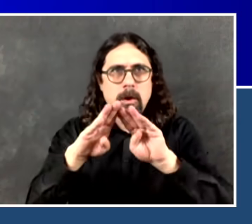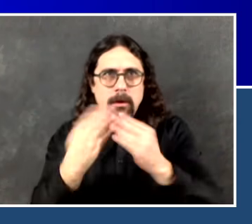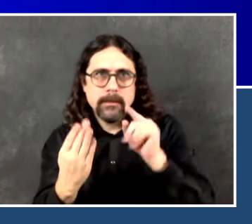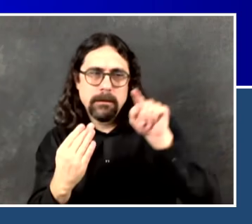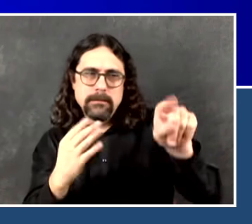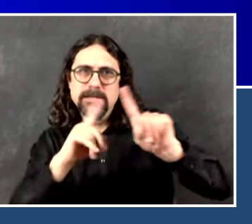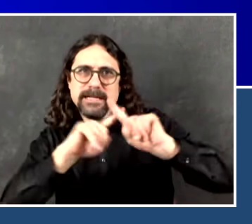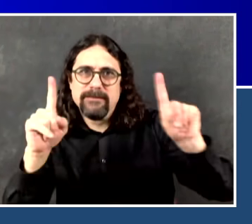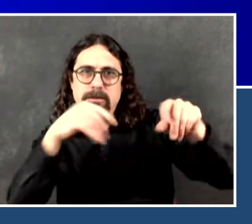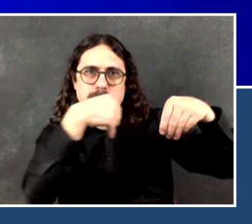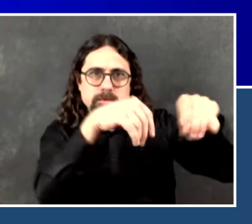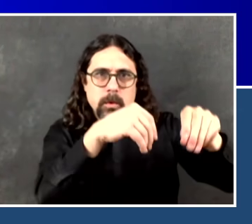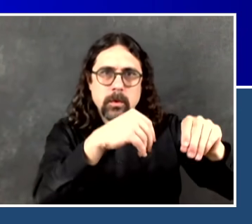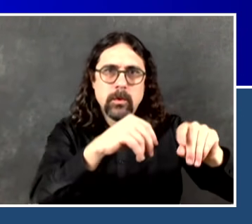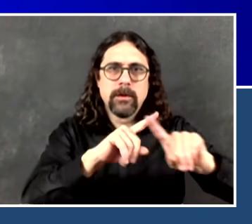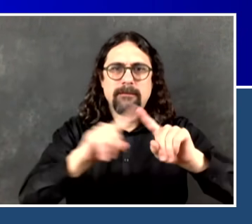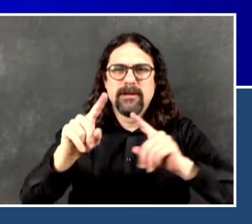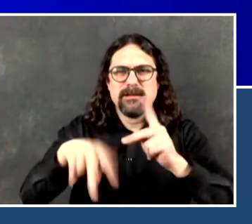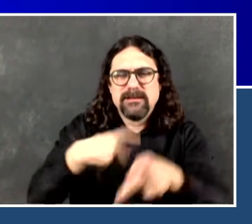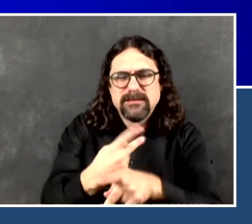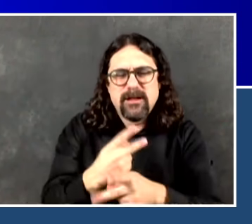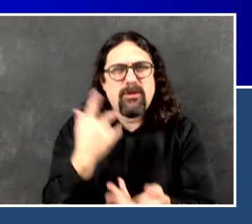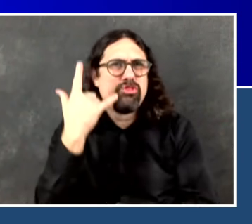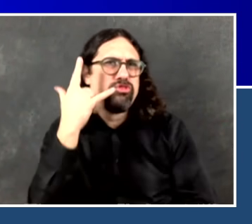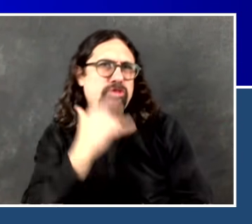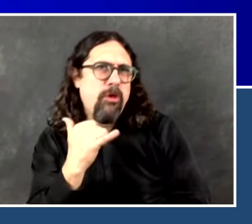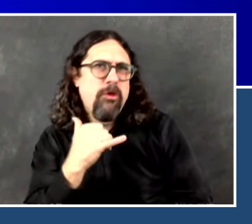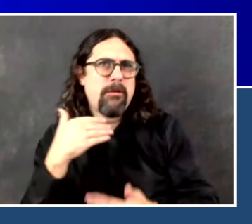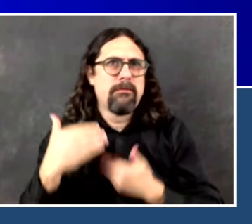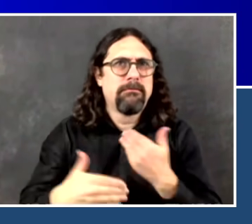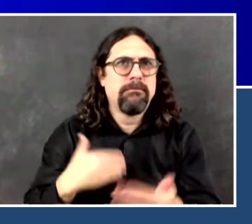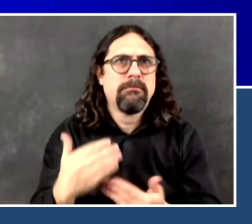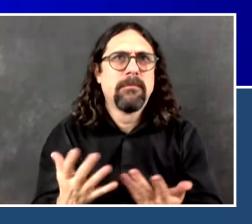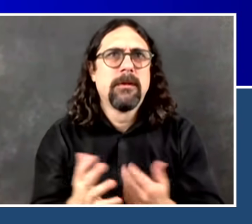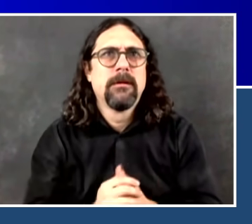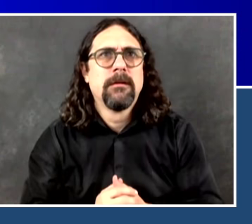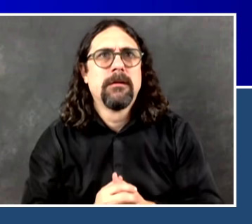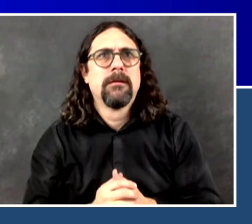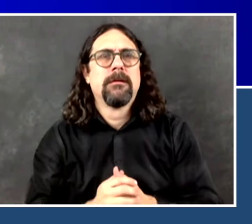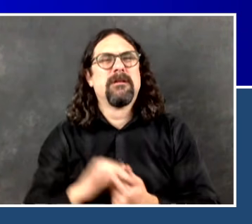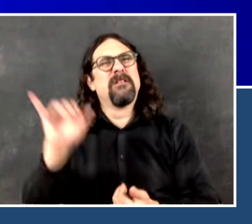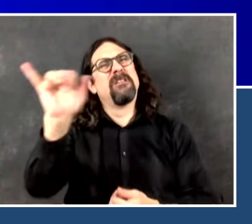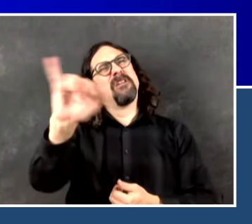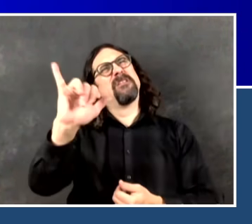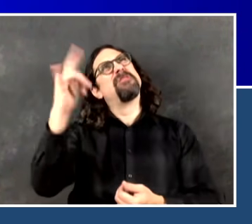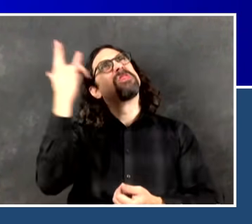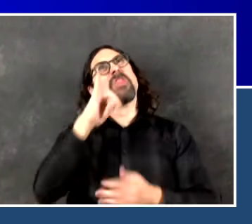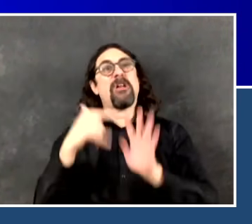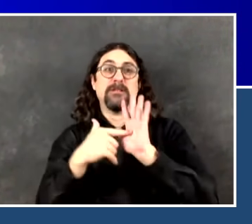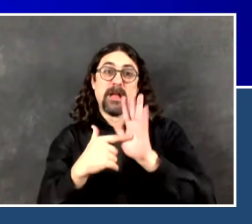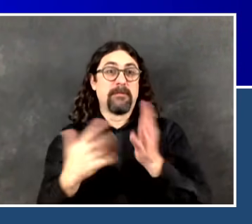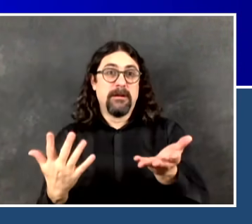DO EARLIER AND SEOM EAR THINGS WE'LL DO LATER. HOW DO YOU REOPEN